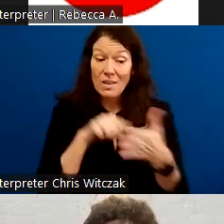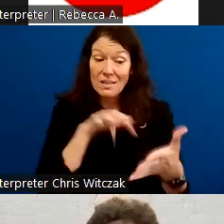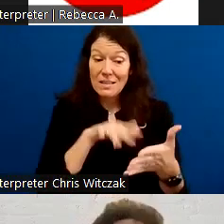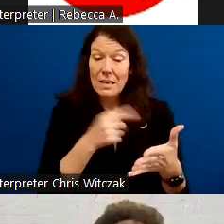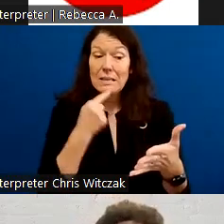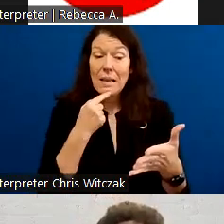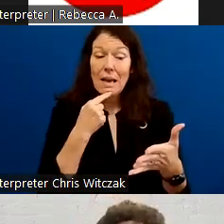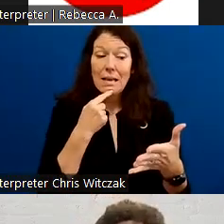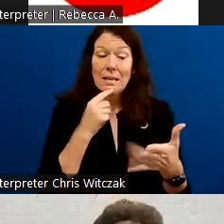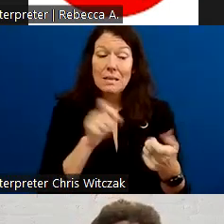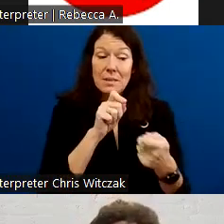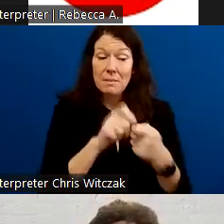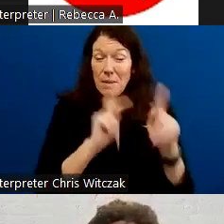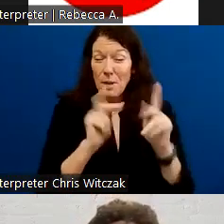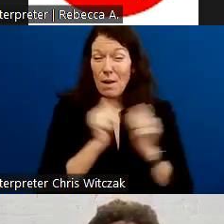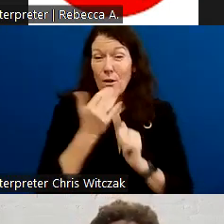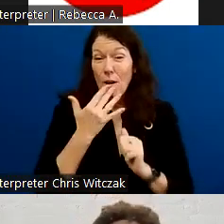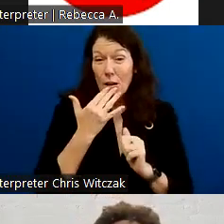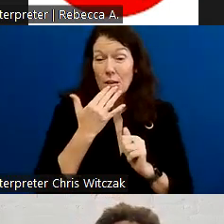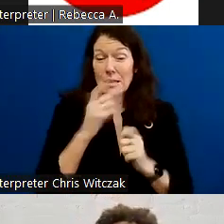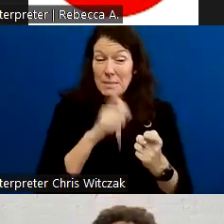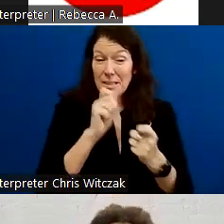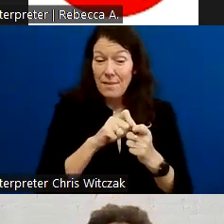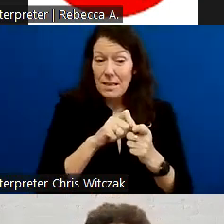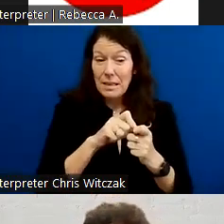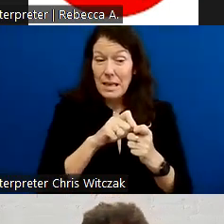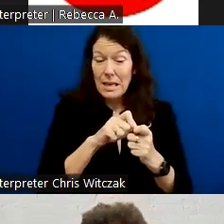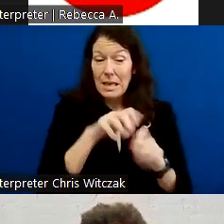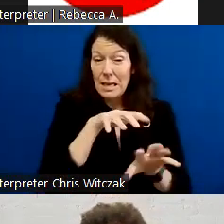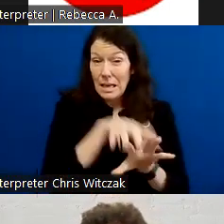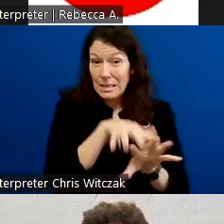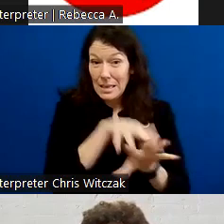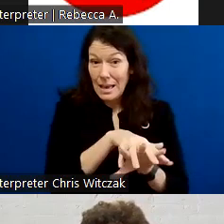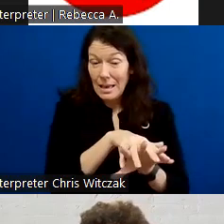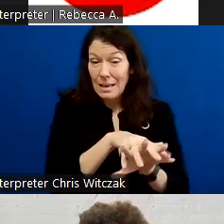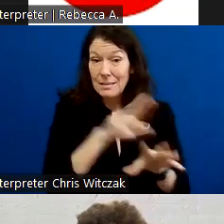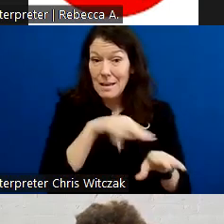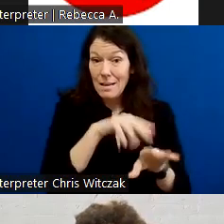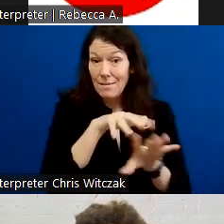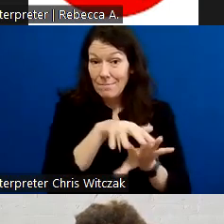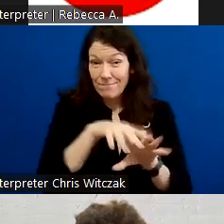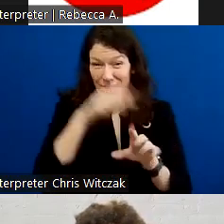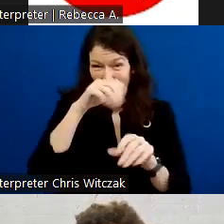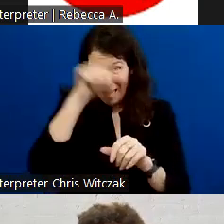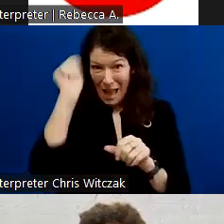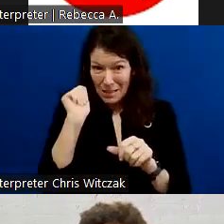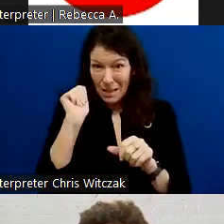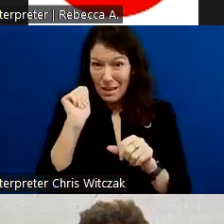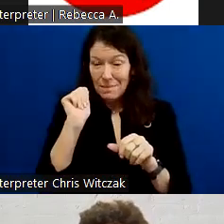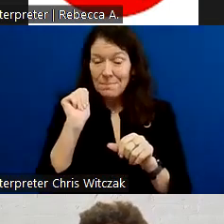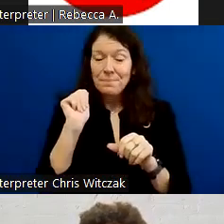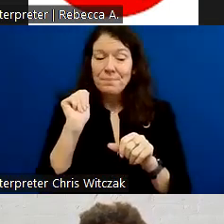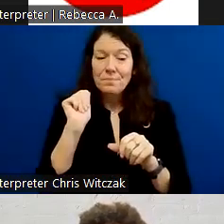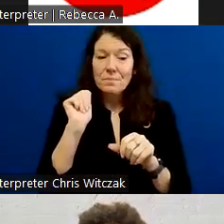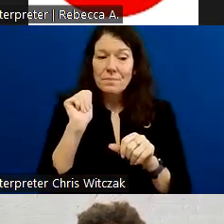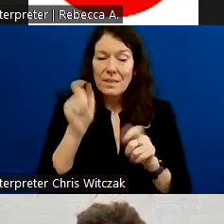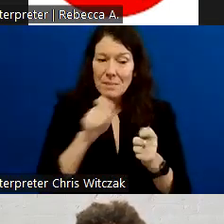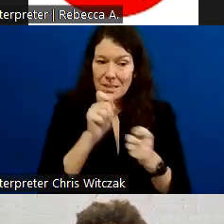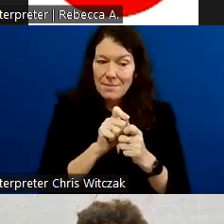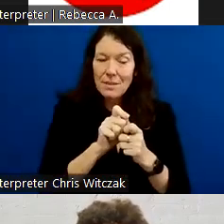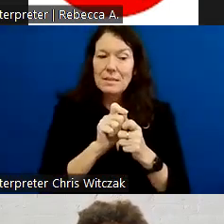and Alaska Natives were disproportionately impacted by substance use coercion um and